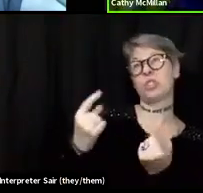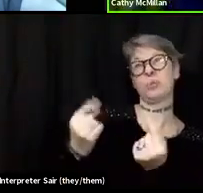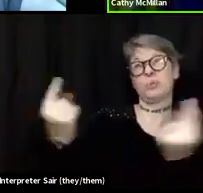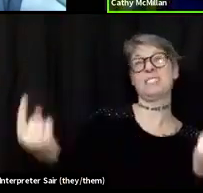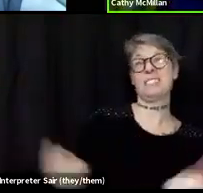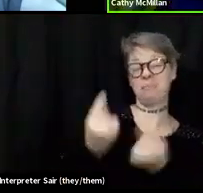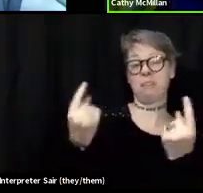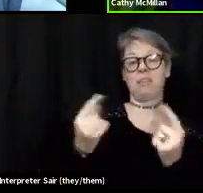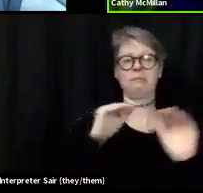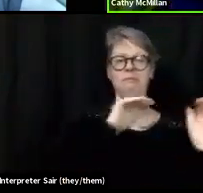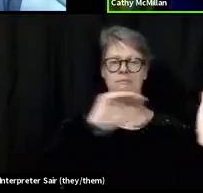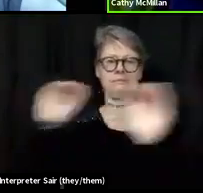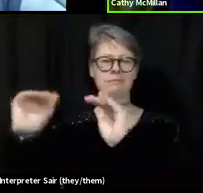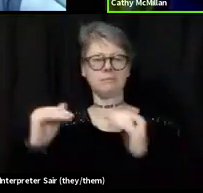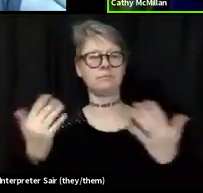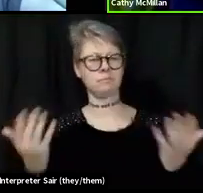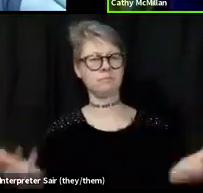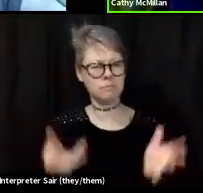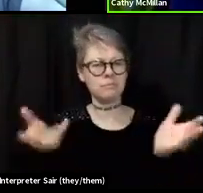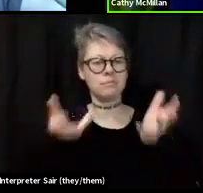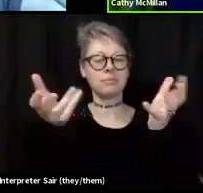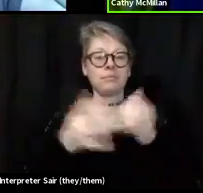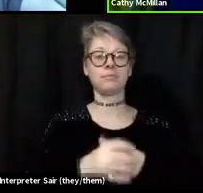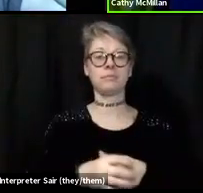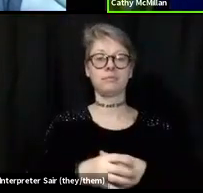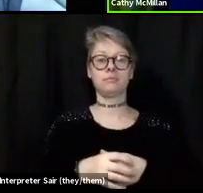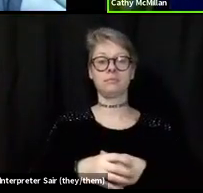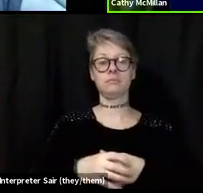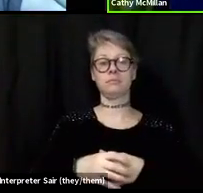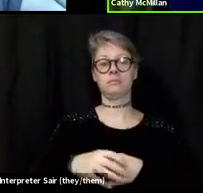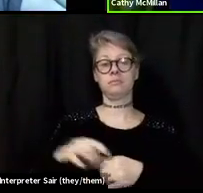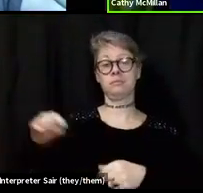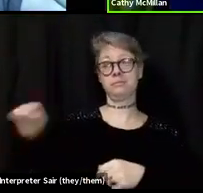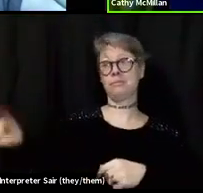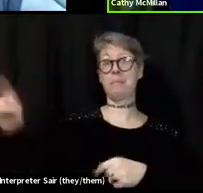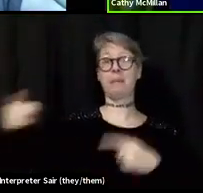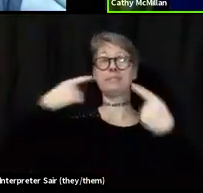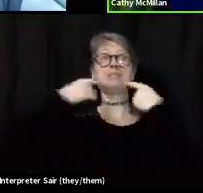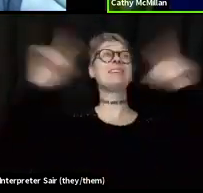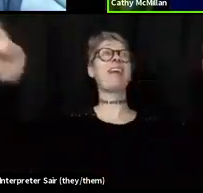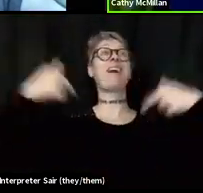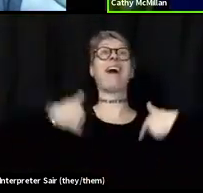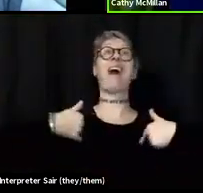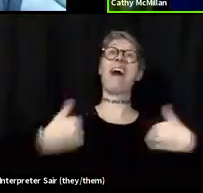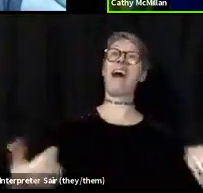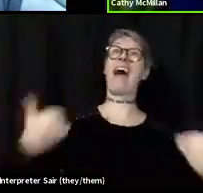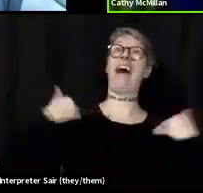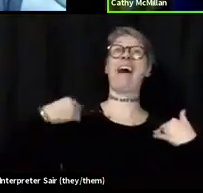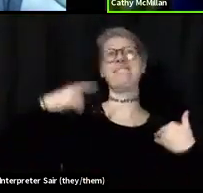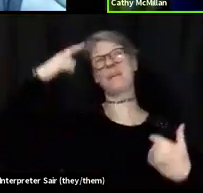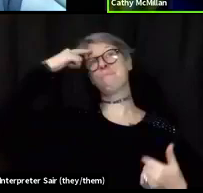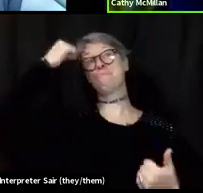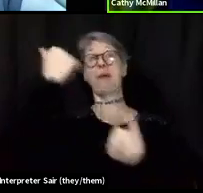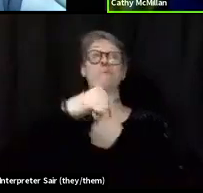really Really, you don't want to them with something. And you know what, it And you know what that kid doesn't have to go around and tell everybody Oh I've got a